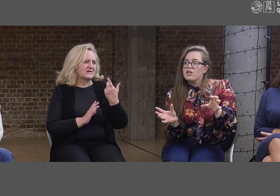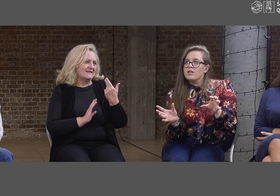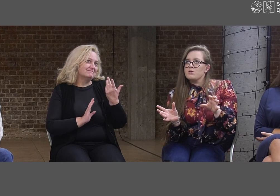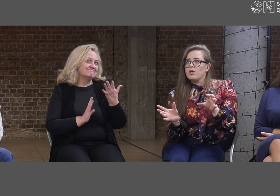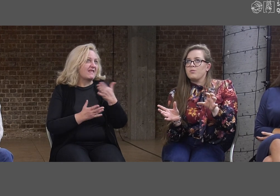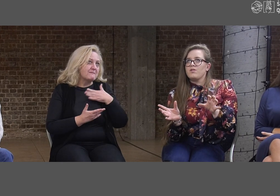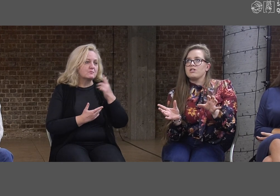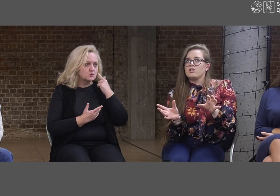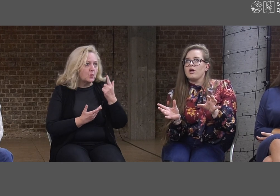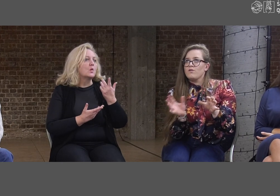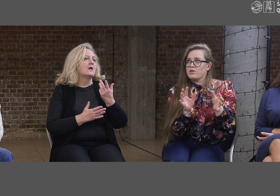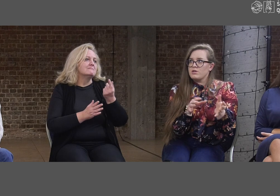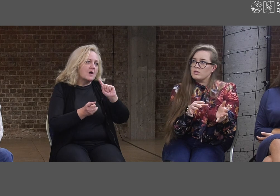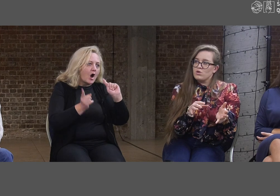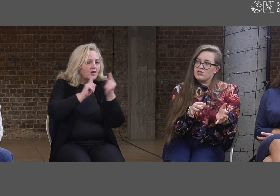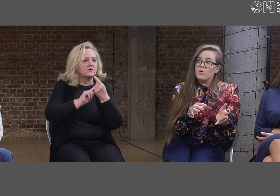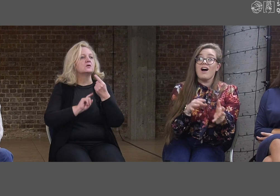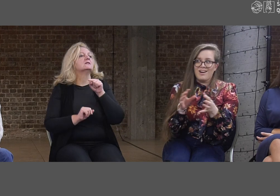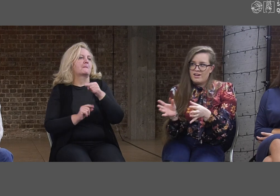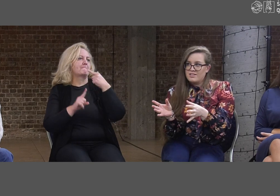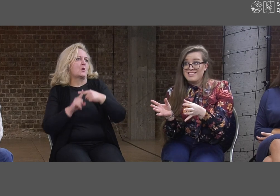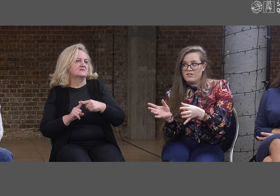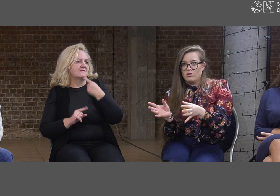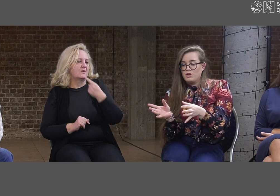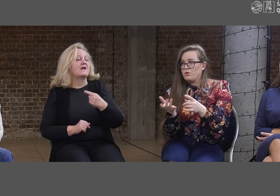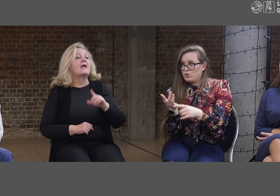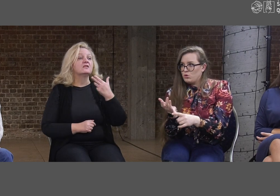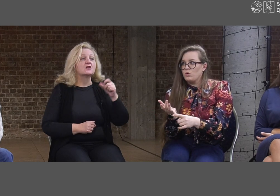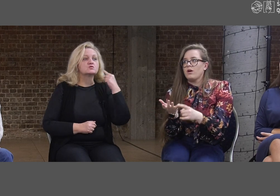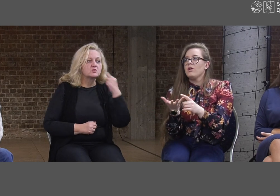that is, for example, to say that yes, I don't hear, but I don't gossip.